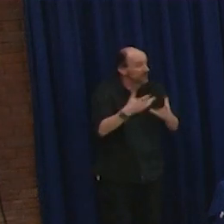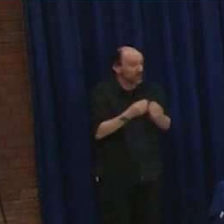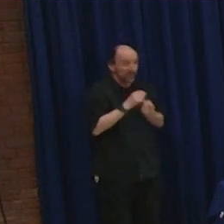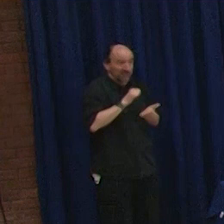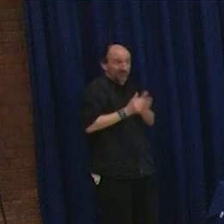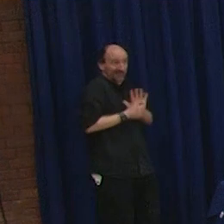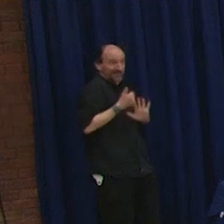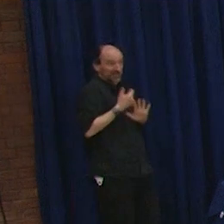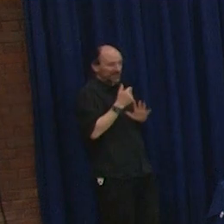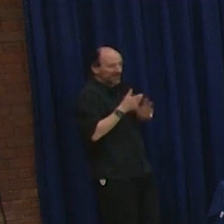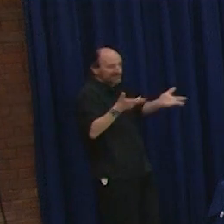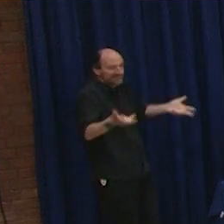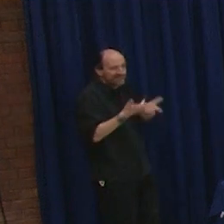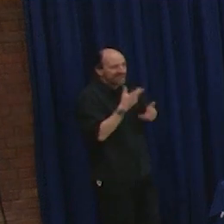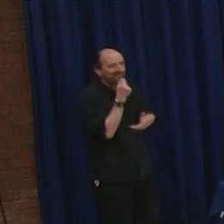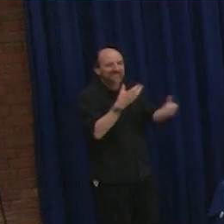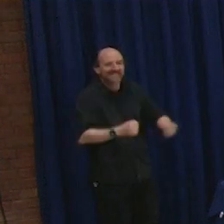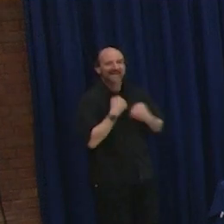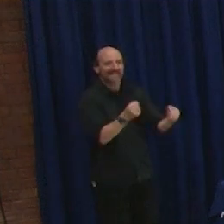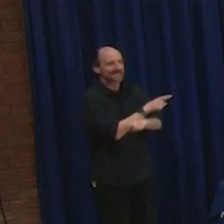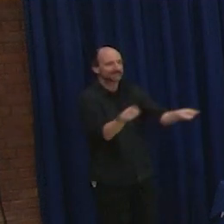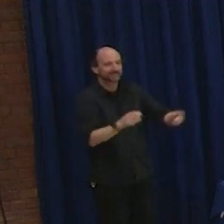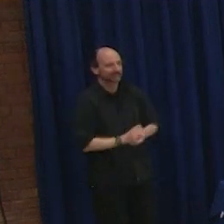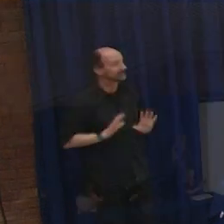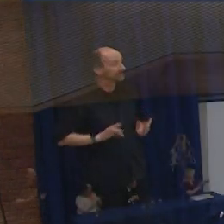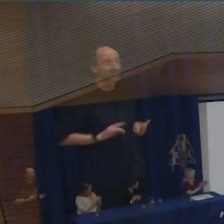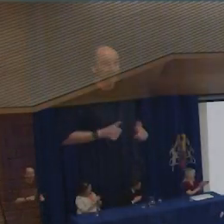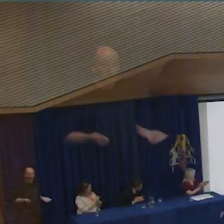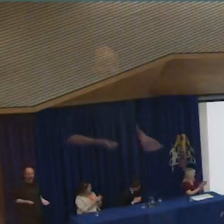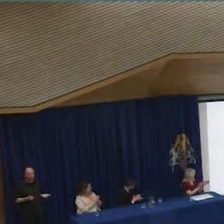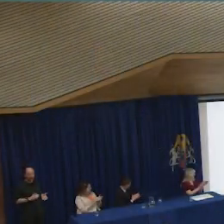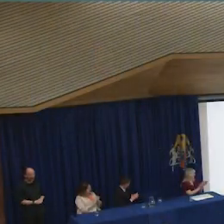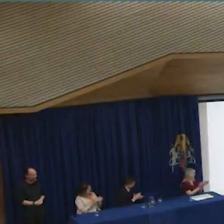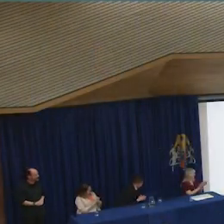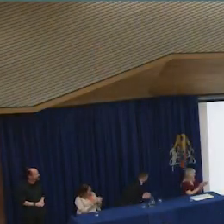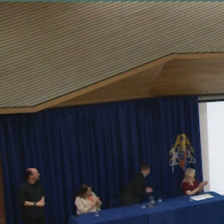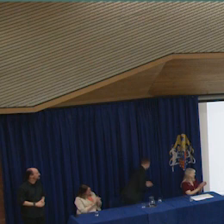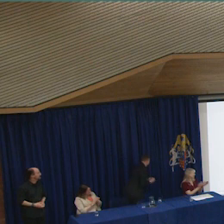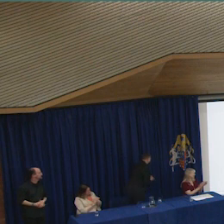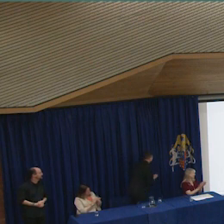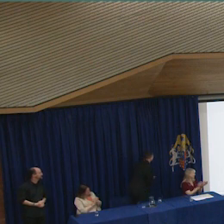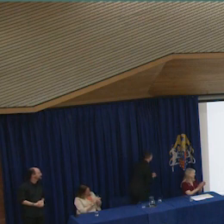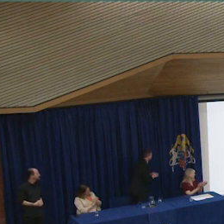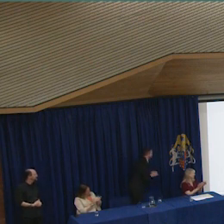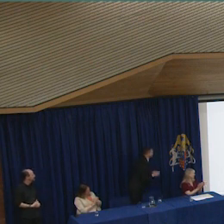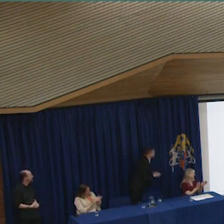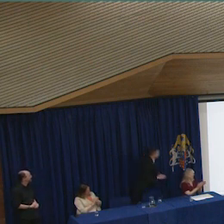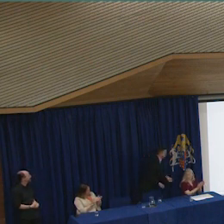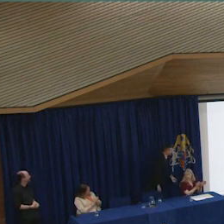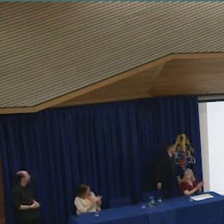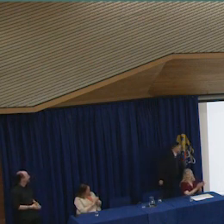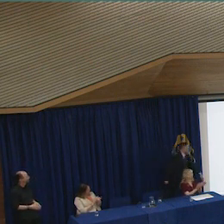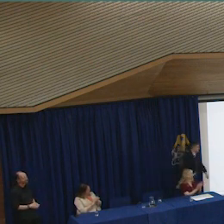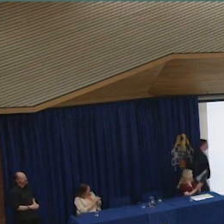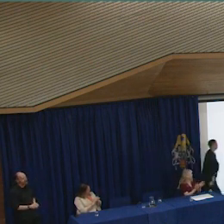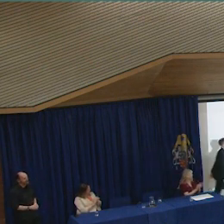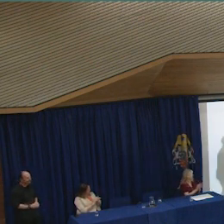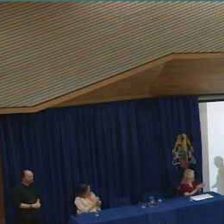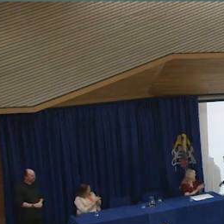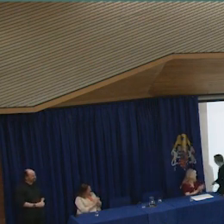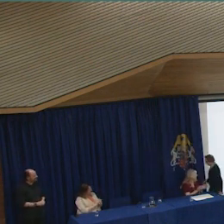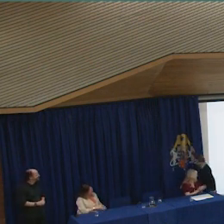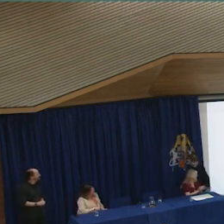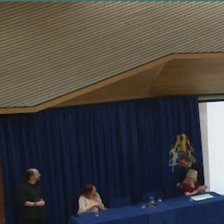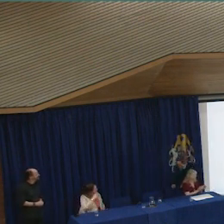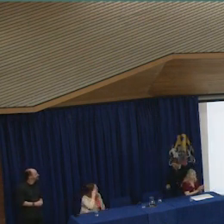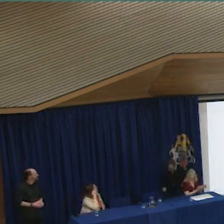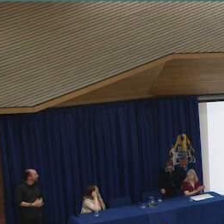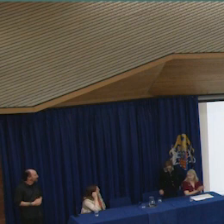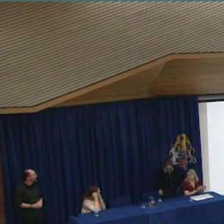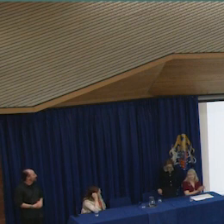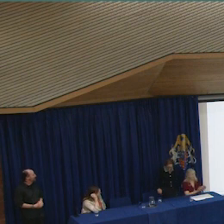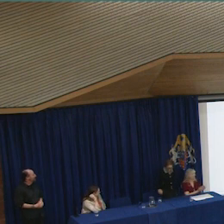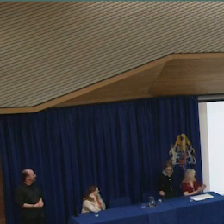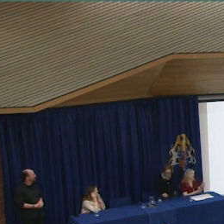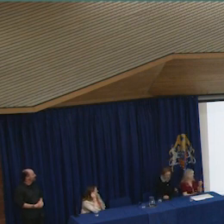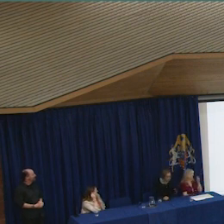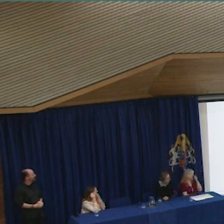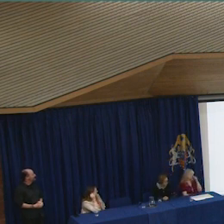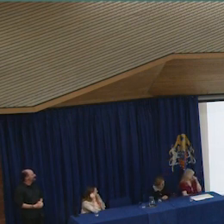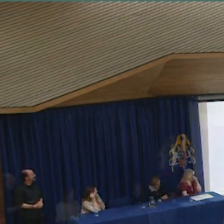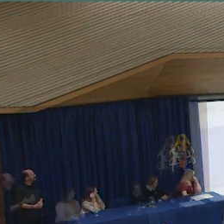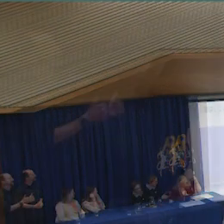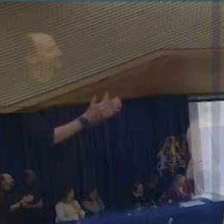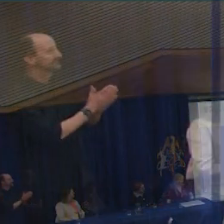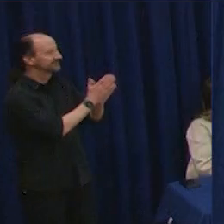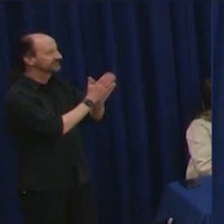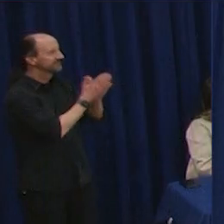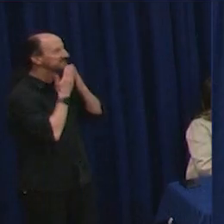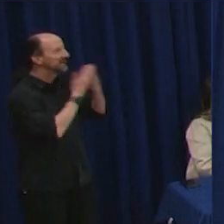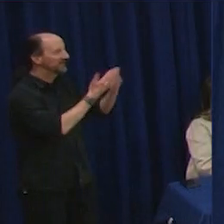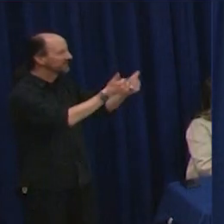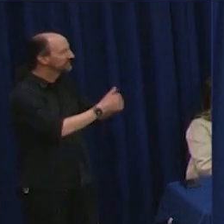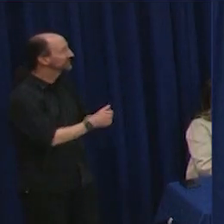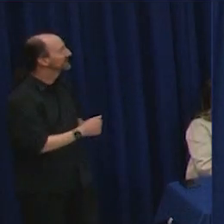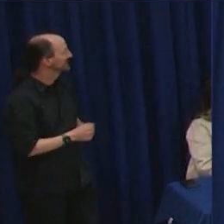challenges. I'm going to stop. Okay, thank you very much Amanda for great